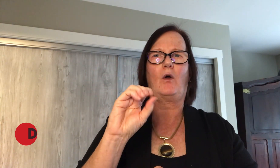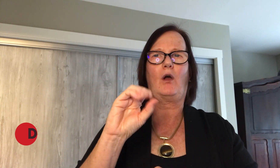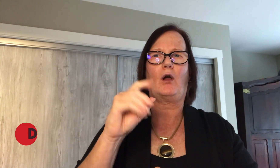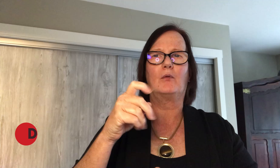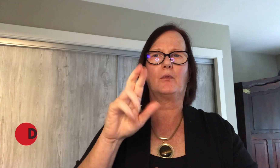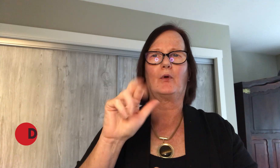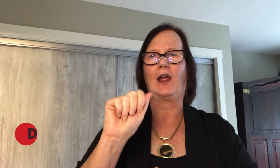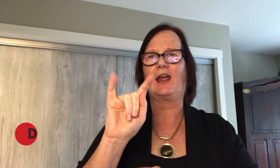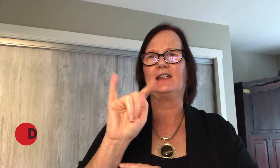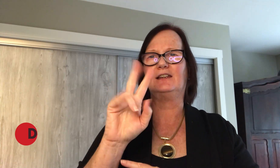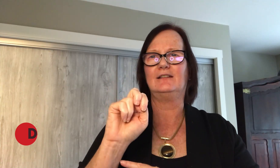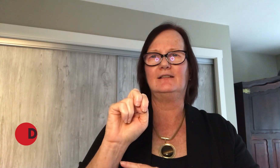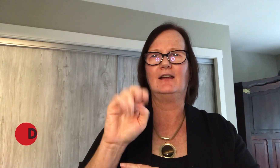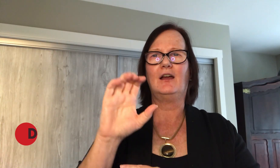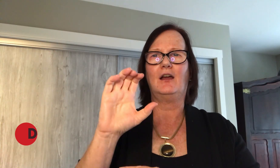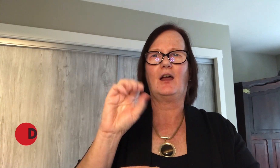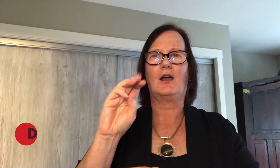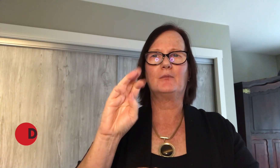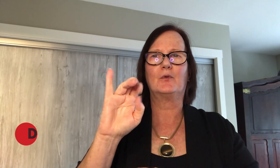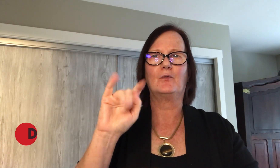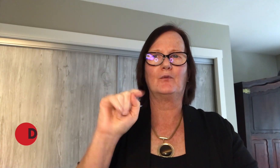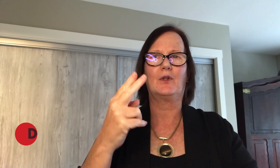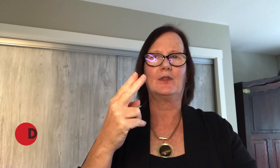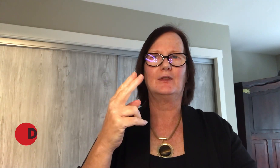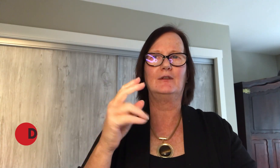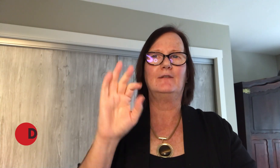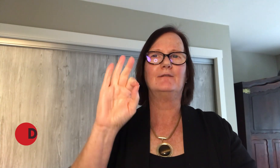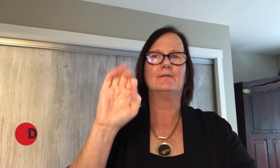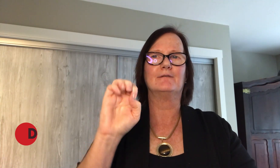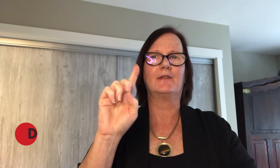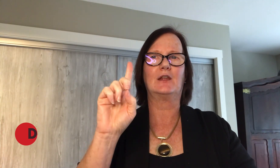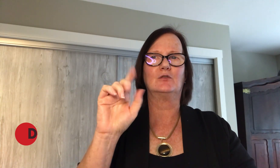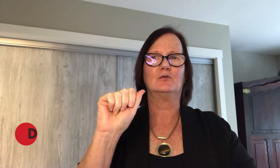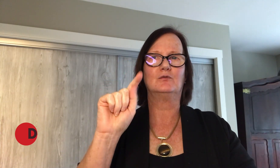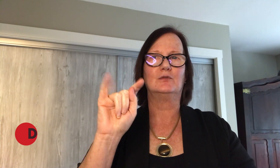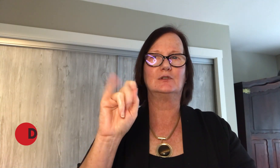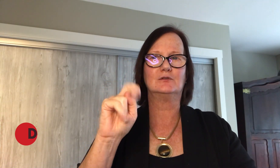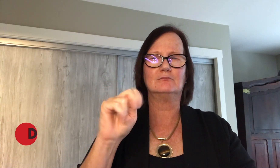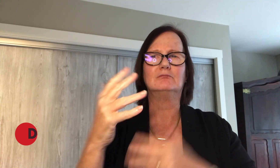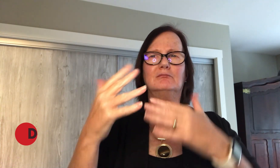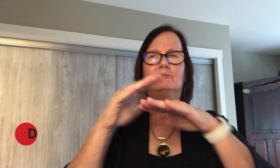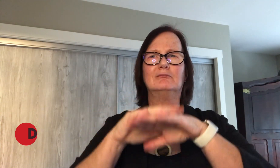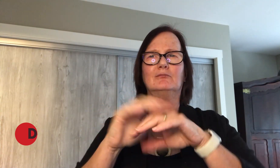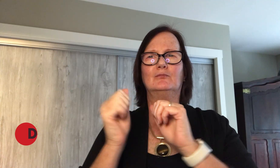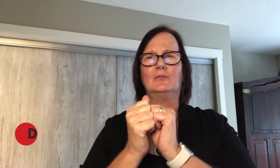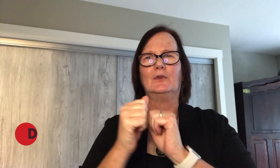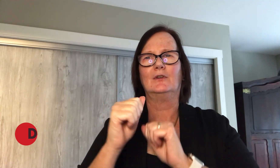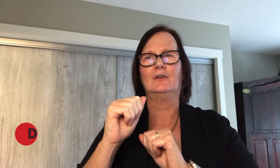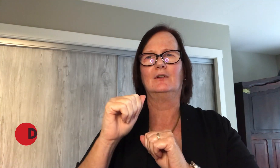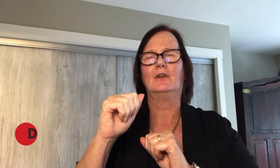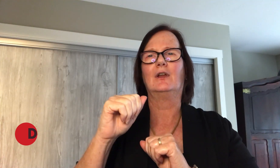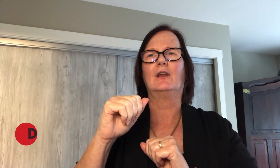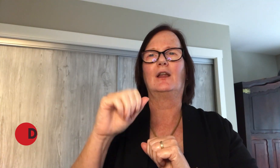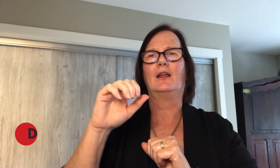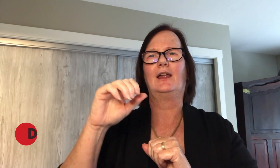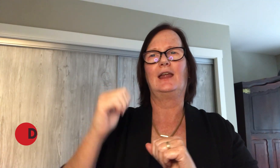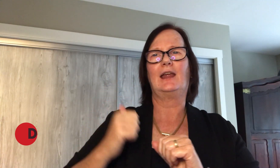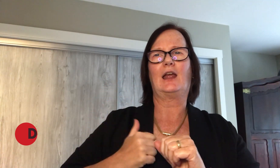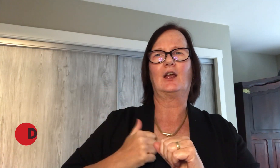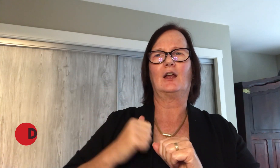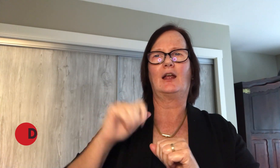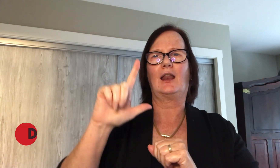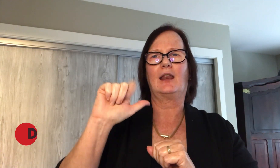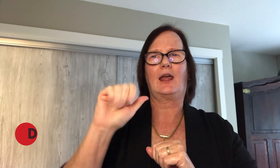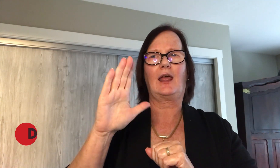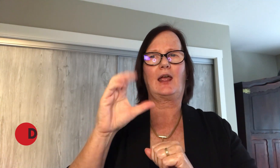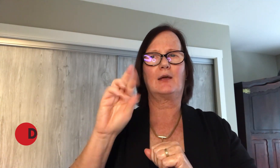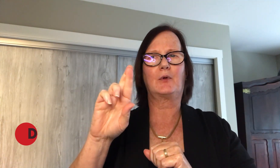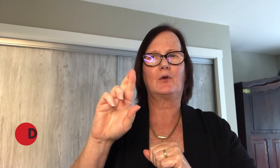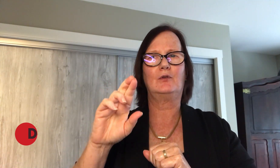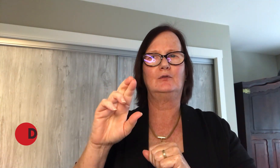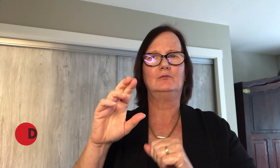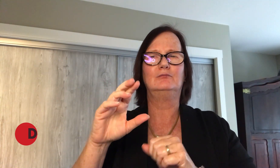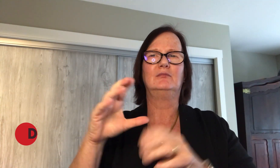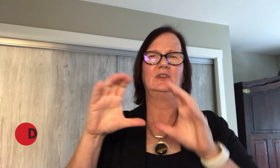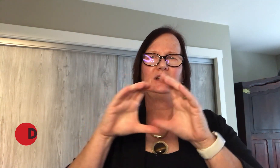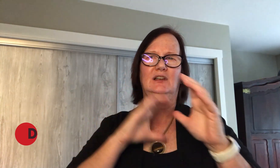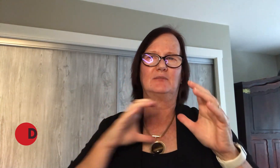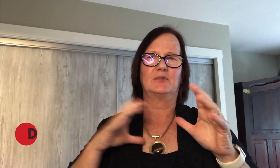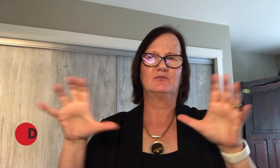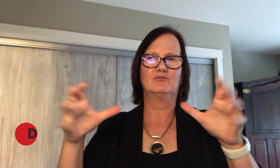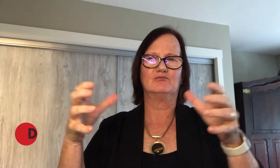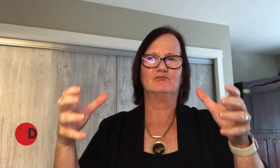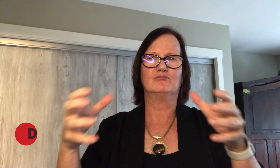Federation which merged with the Canadian Labour Congress to become NDP.